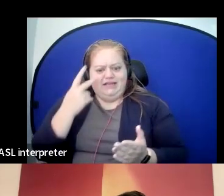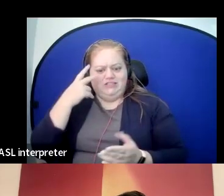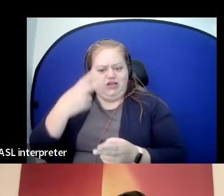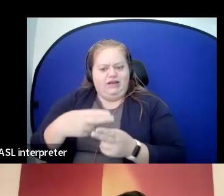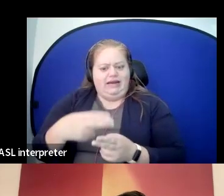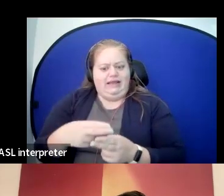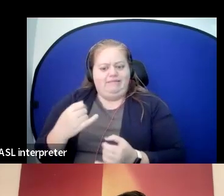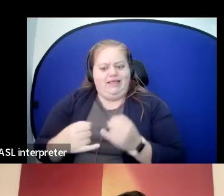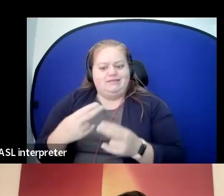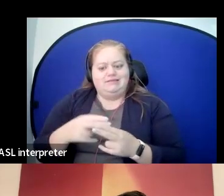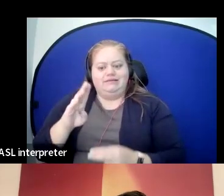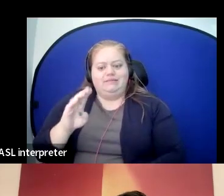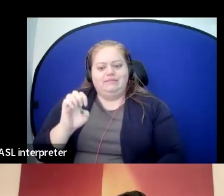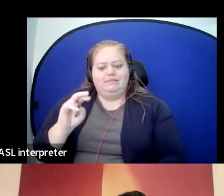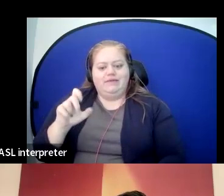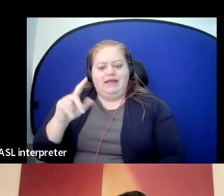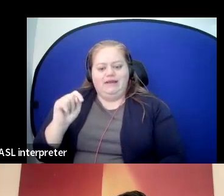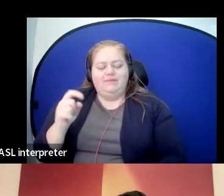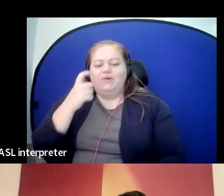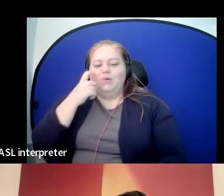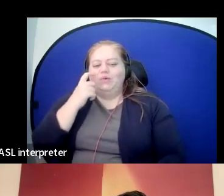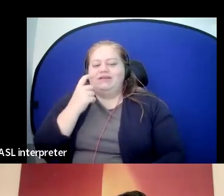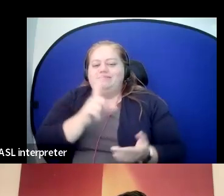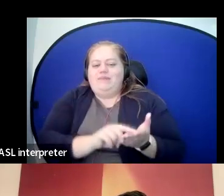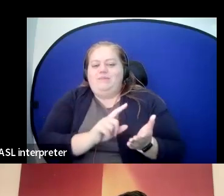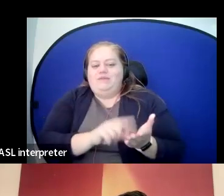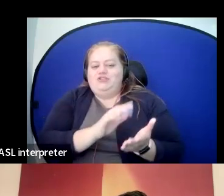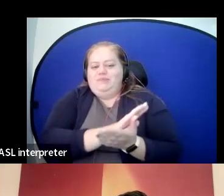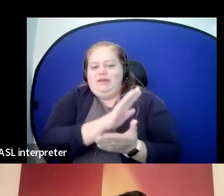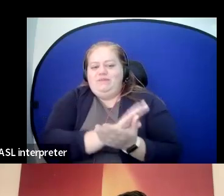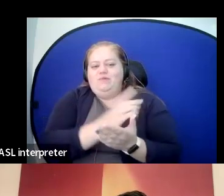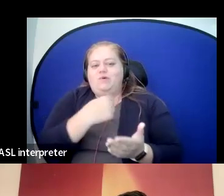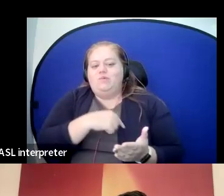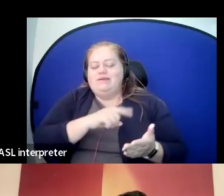We recently published a paper where we investigated how well and for what